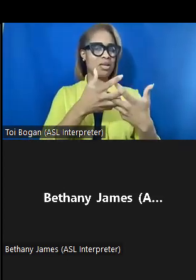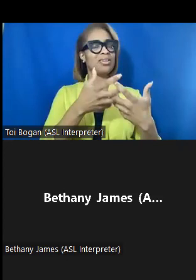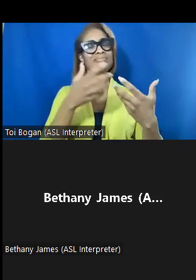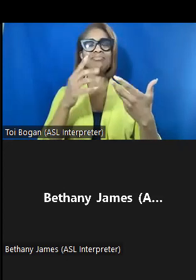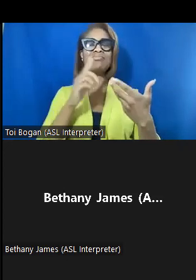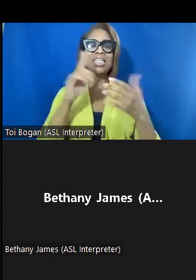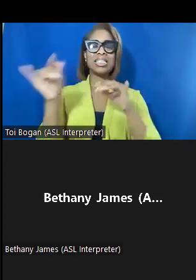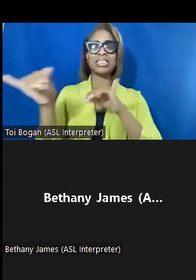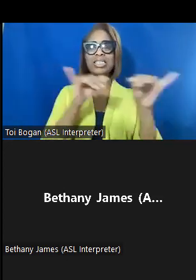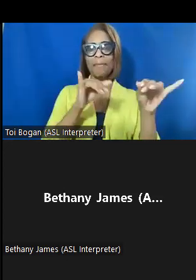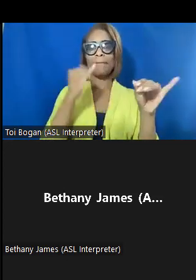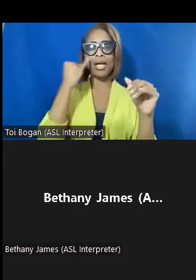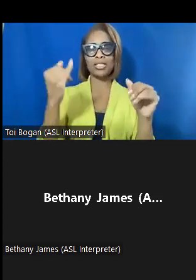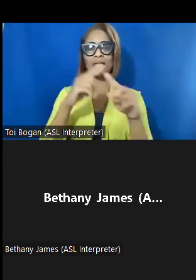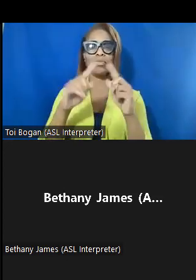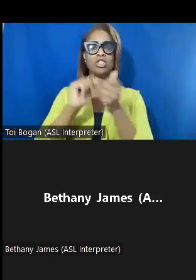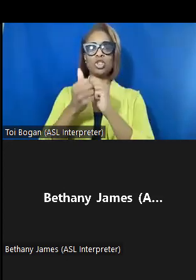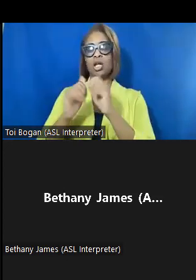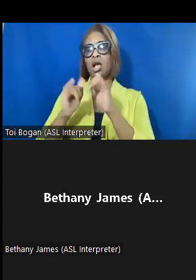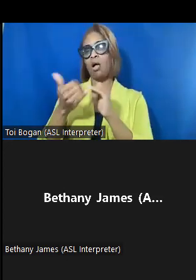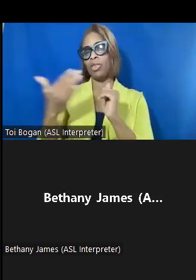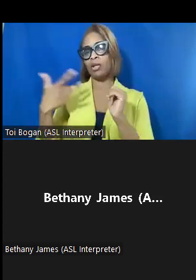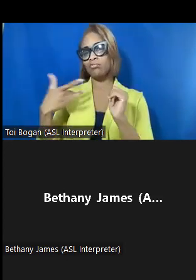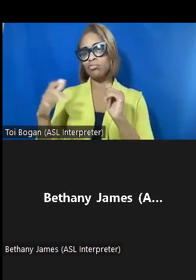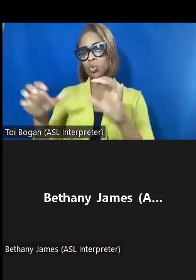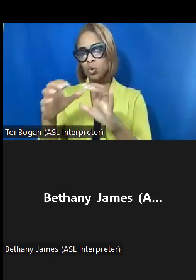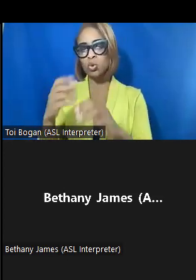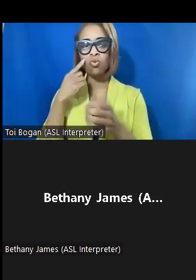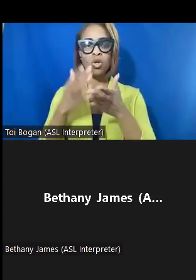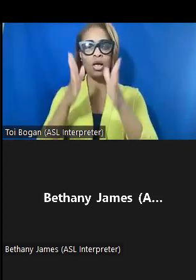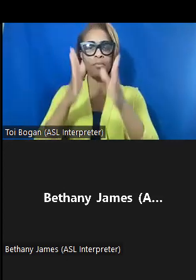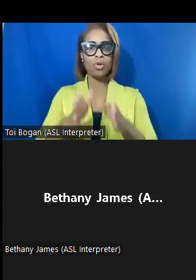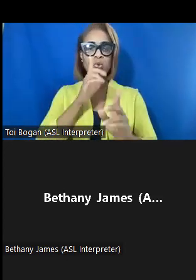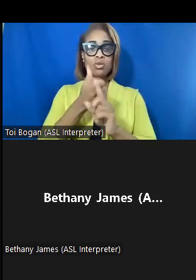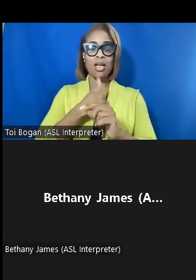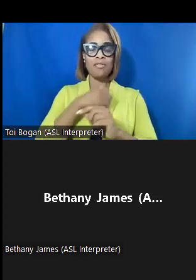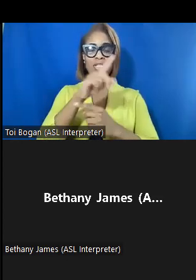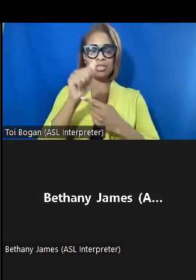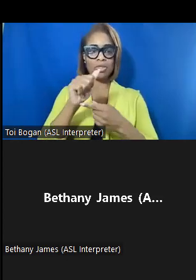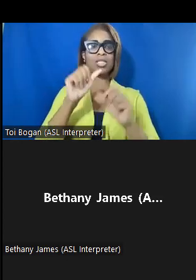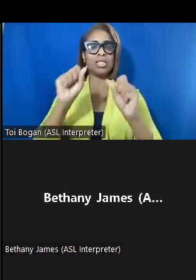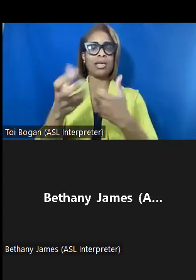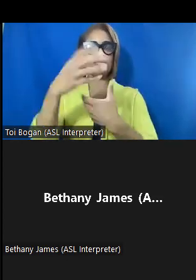It's just a way to change the way things are normally done to allow a person with a disability to participate or have equal access.